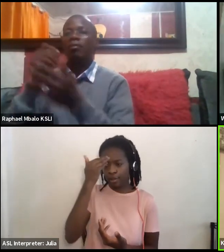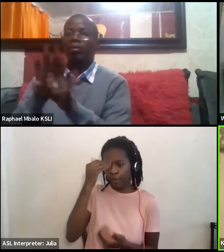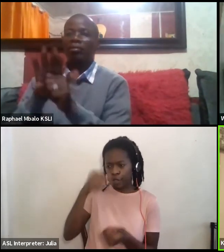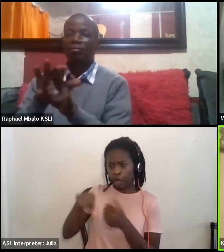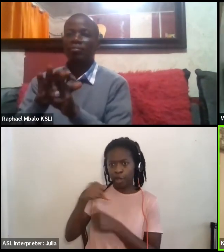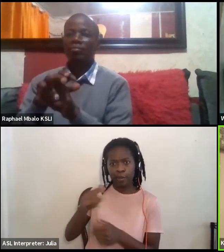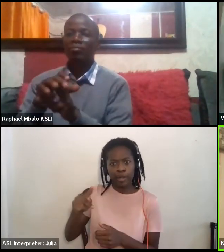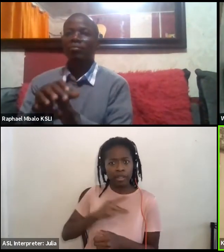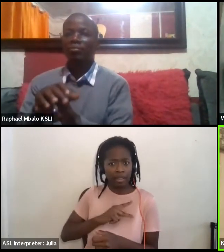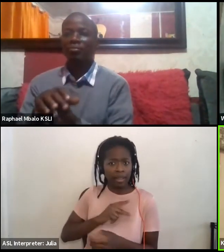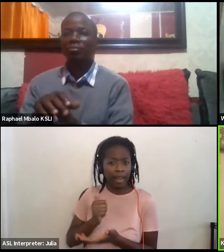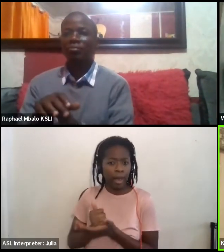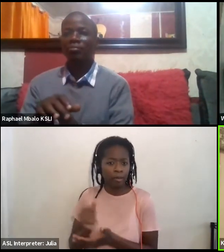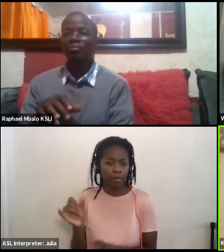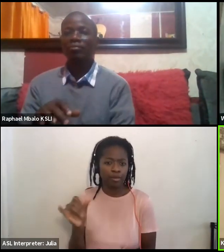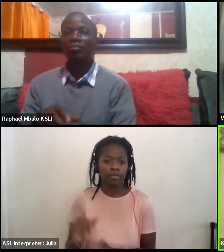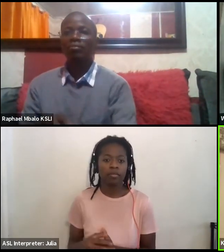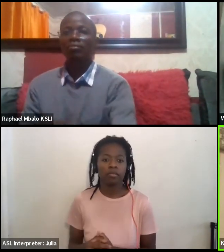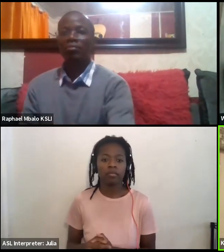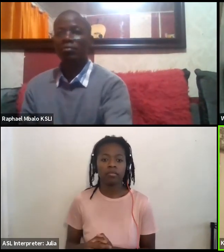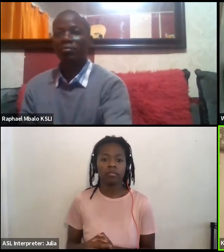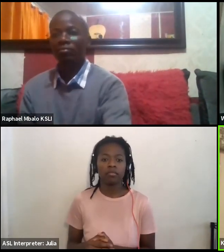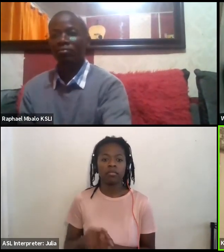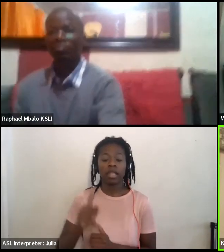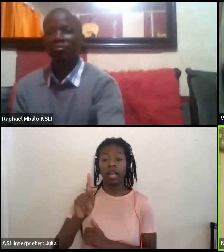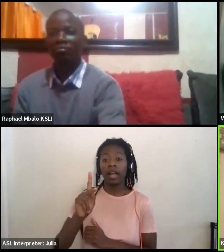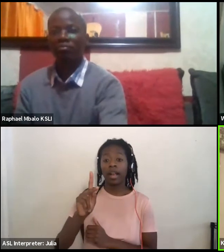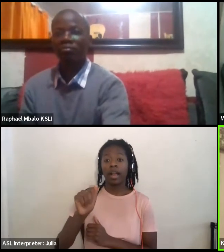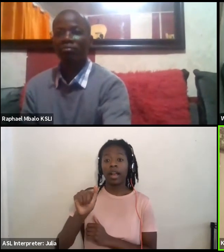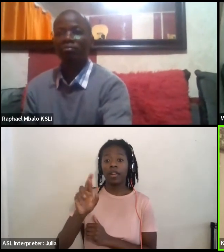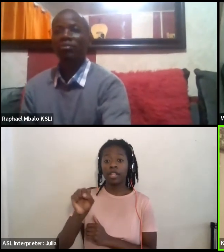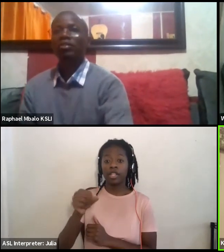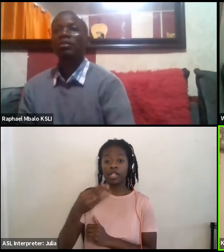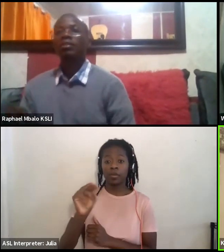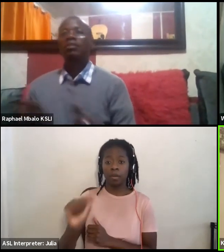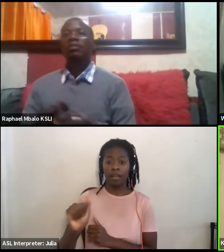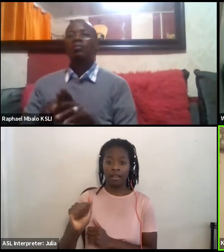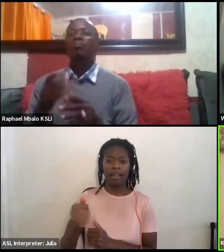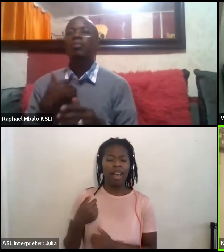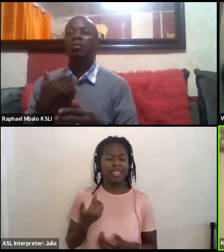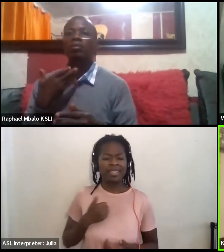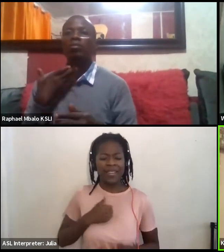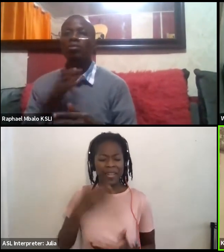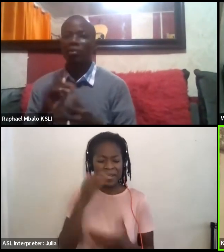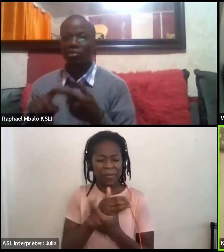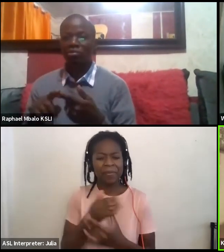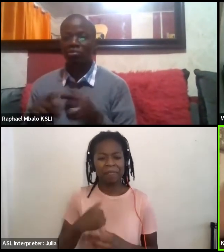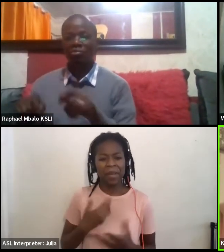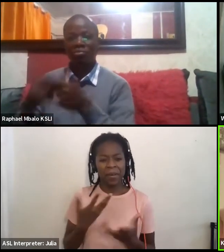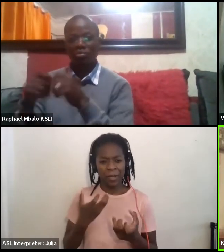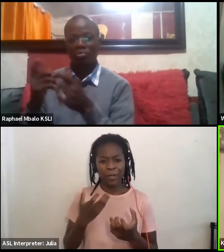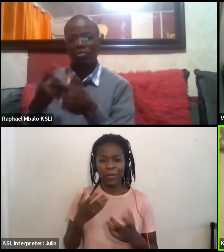Sorry- Hope that answers your question. I don't mean to interrupt you, just wanted to ask... Oh it's okay. You totally have. But I'm trying to catch you just as you're finishing your sentence